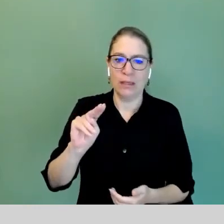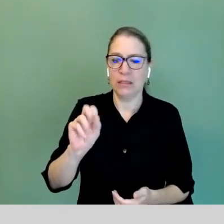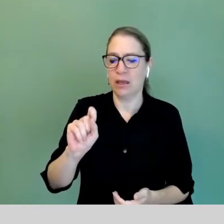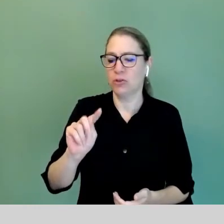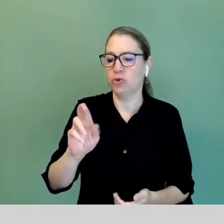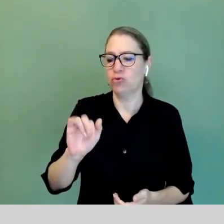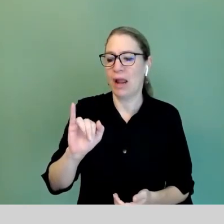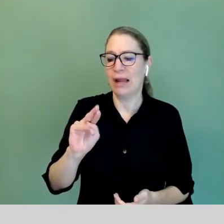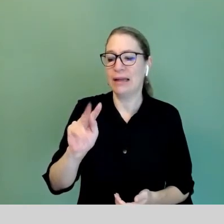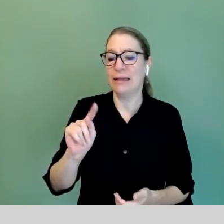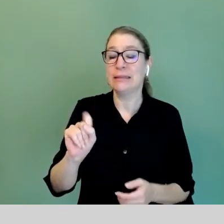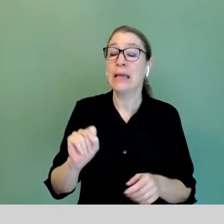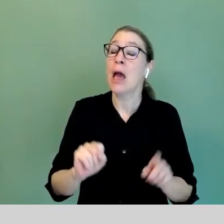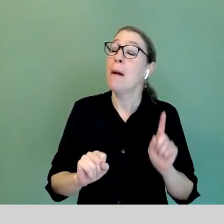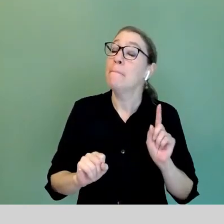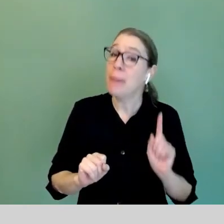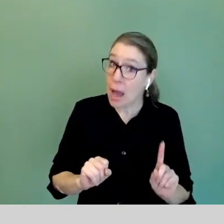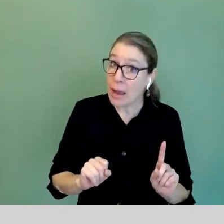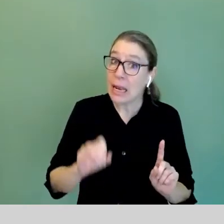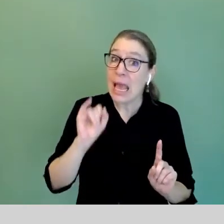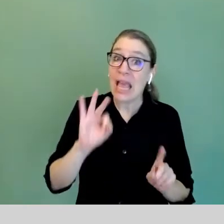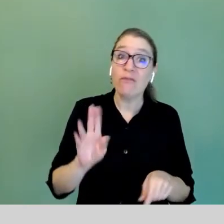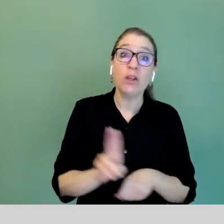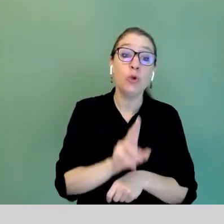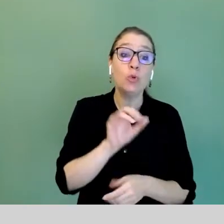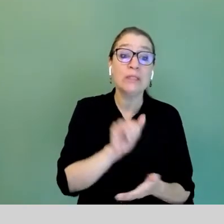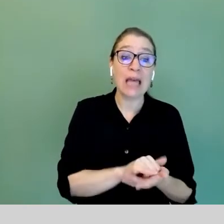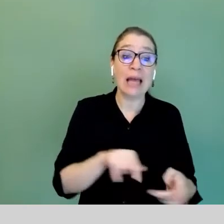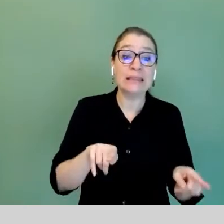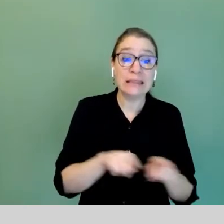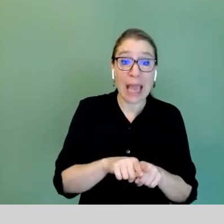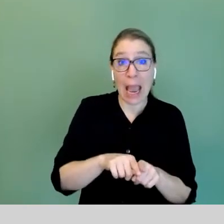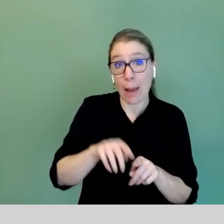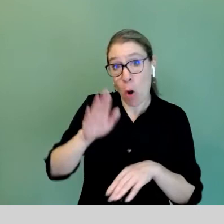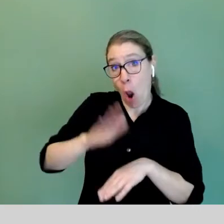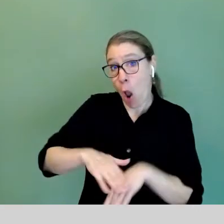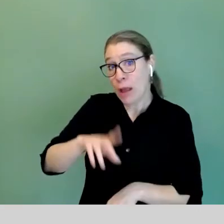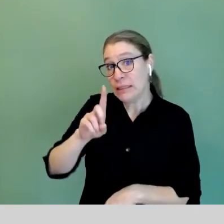However, if we use those to validate dataframe two,